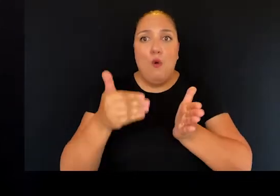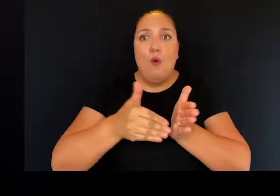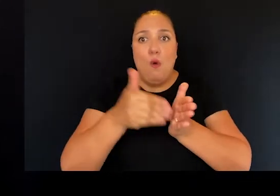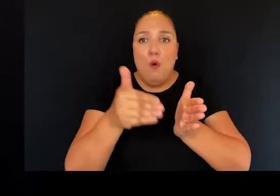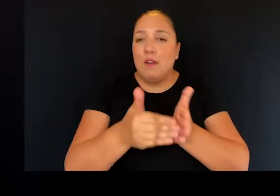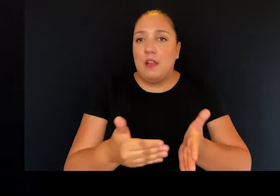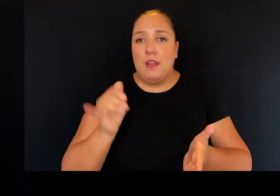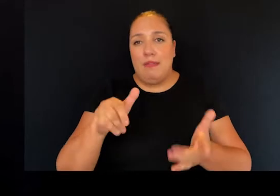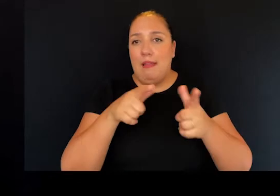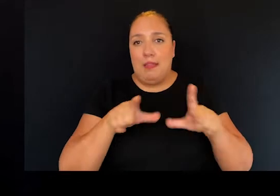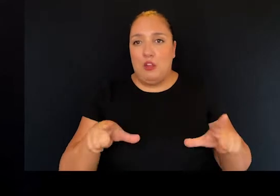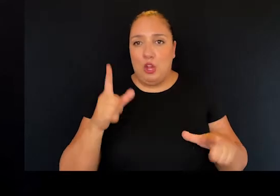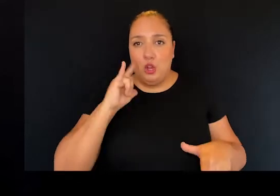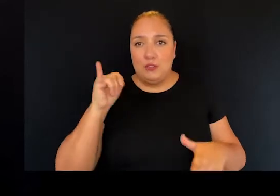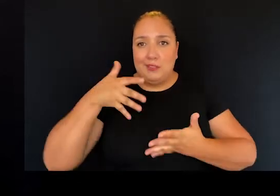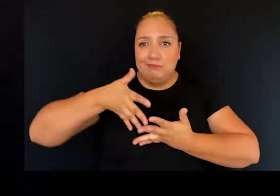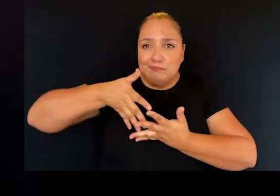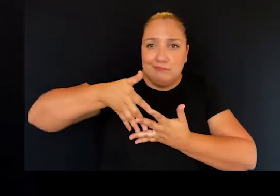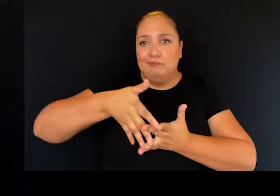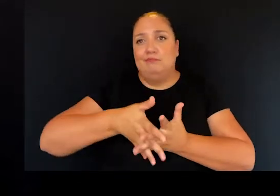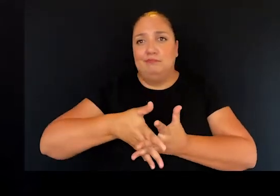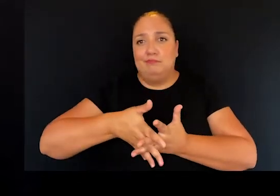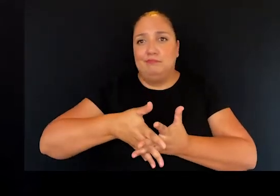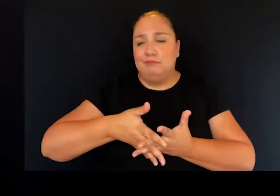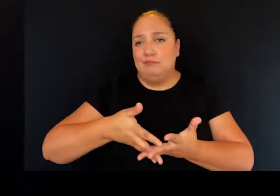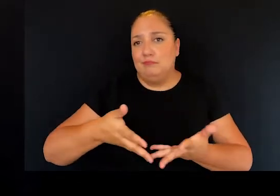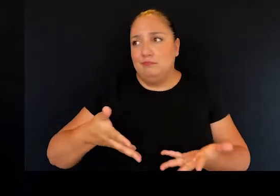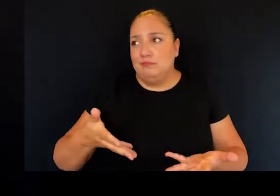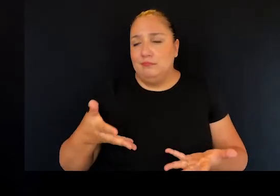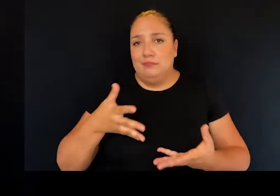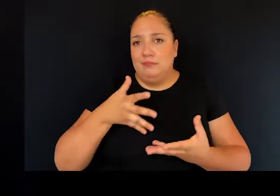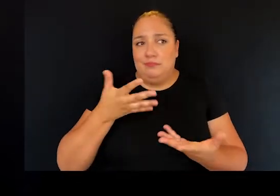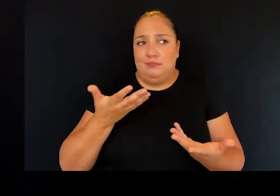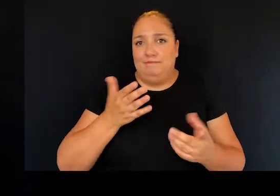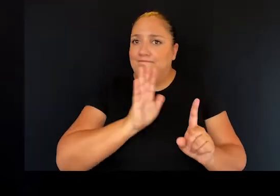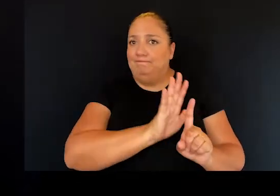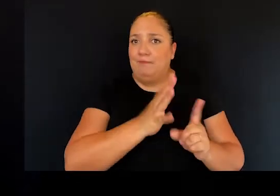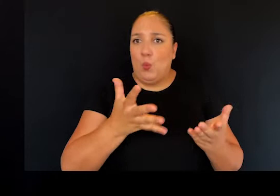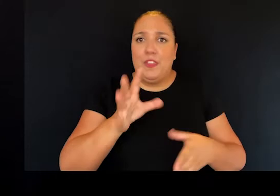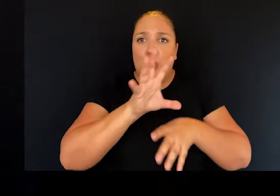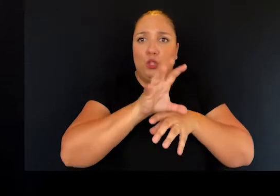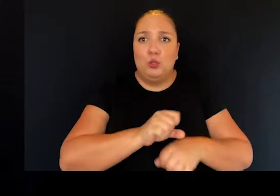And so language becomes ingrained in part of the, what they are used to hearing, what they see,